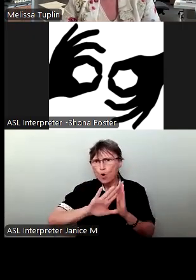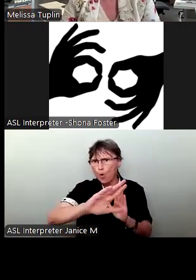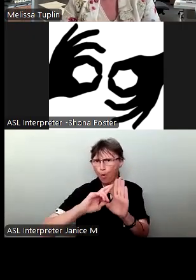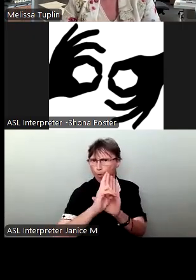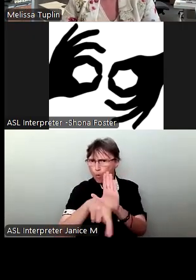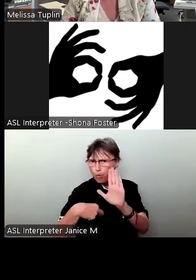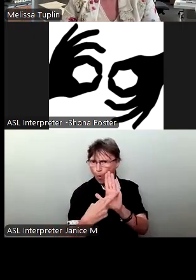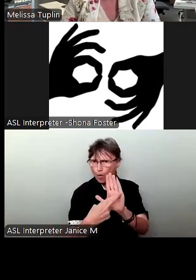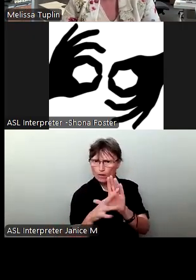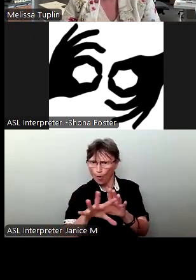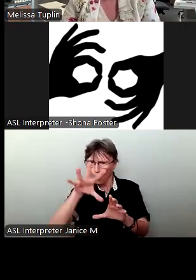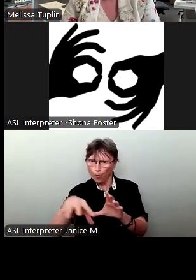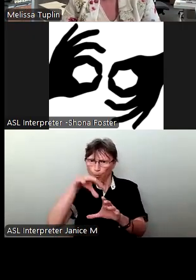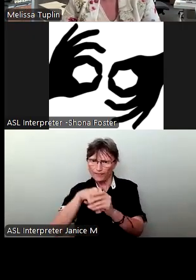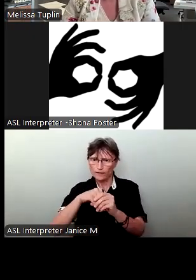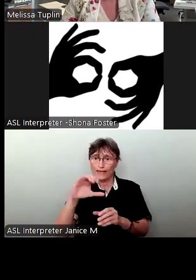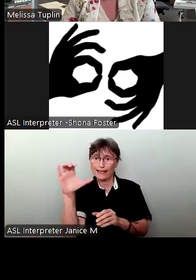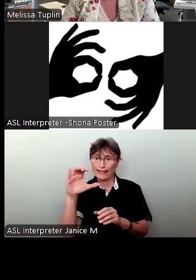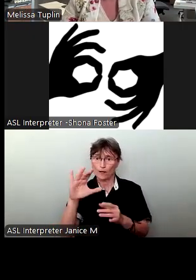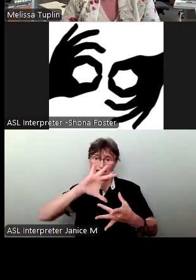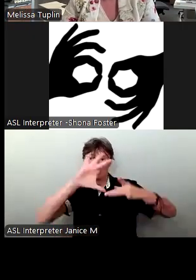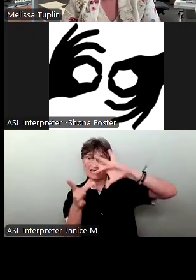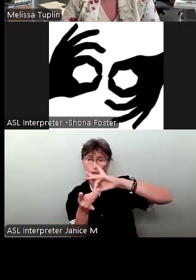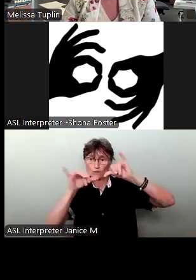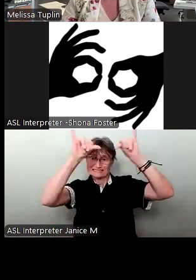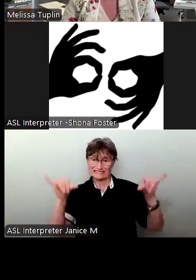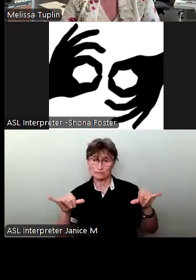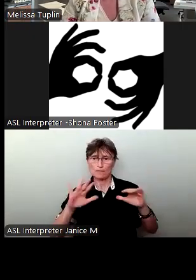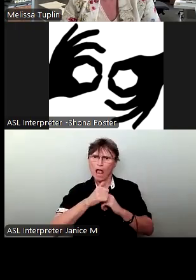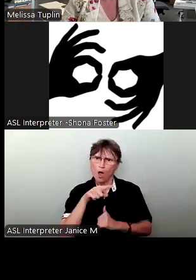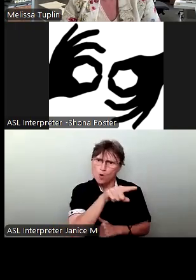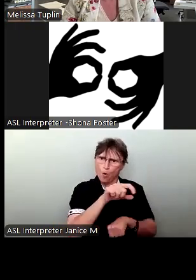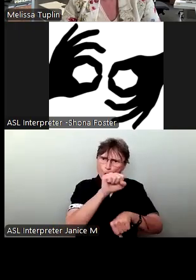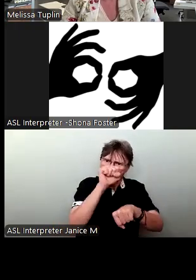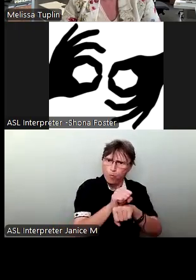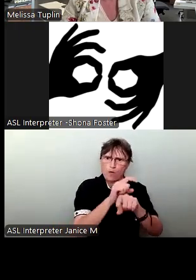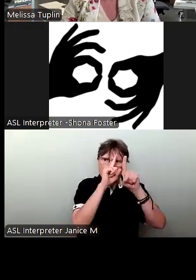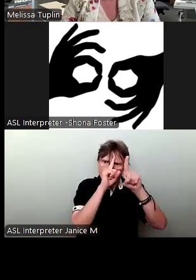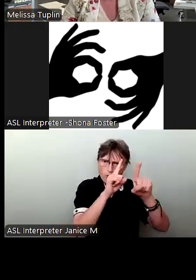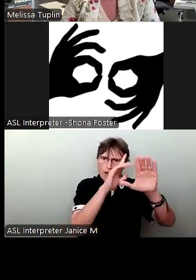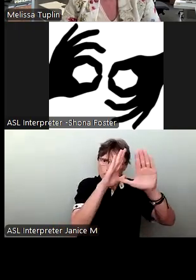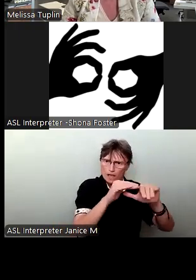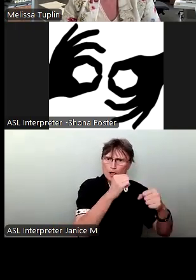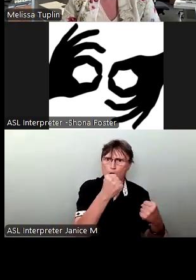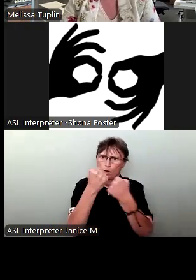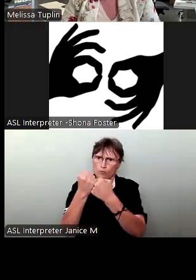how your artistic mandate contributes to the sector, and who your artistic peers are. There is